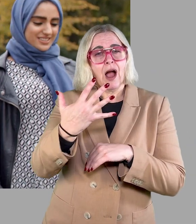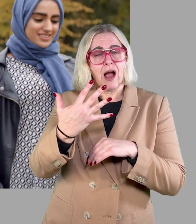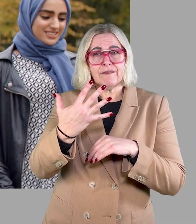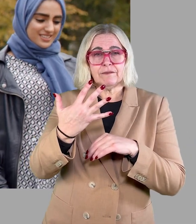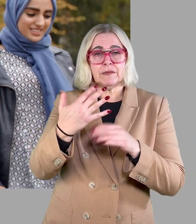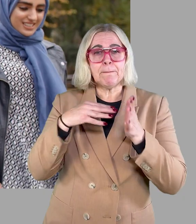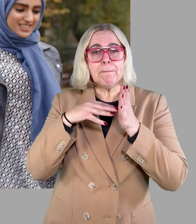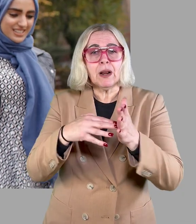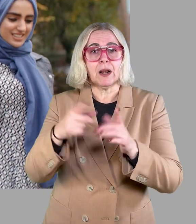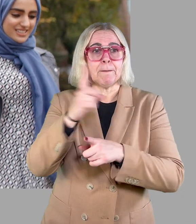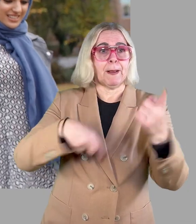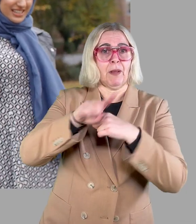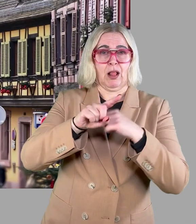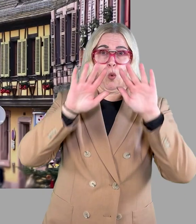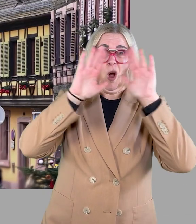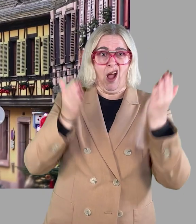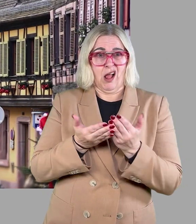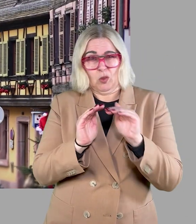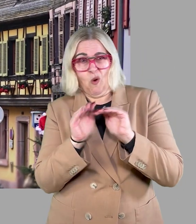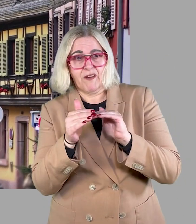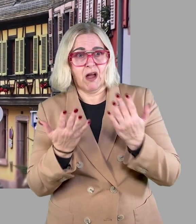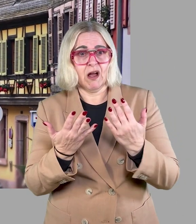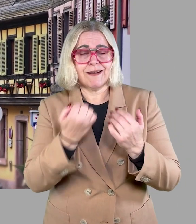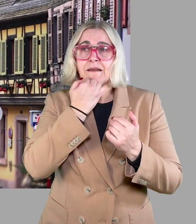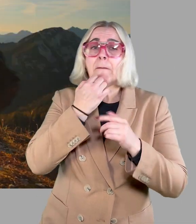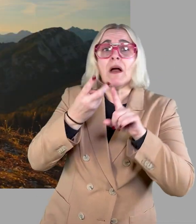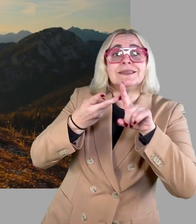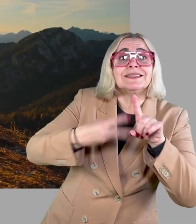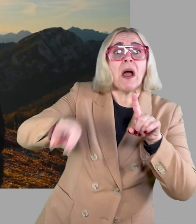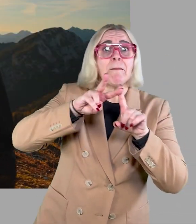of cardiovascular disease, affecting over 55 million people worldwide.